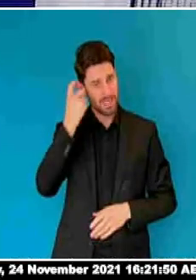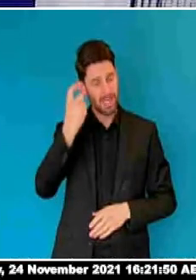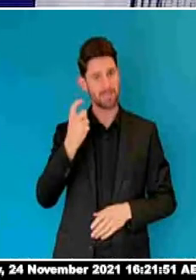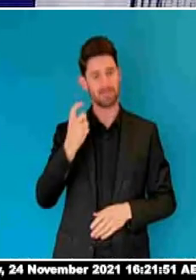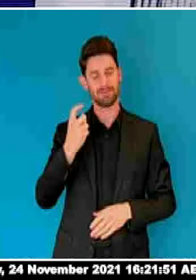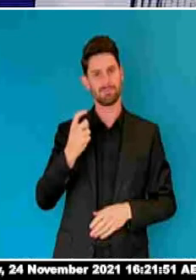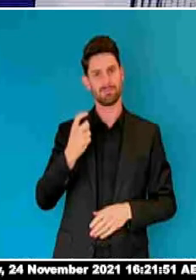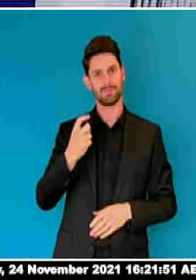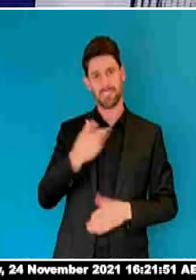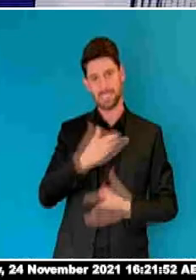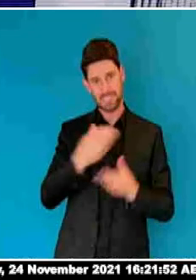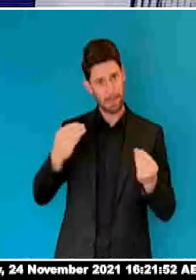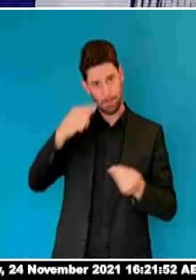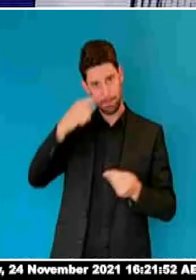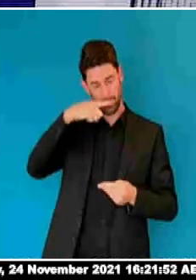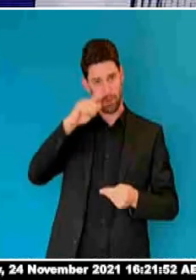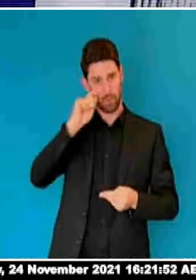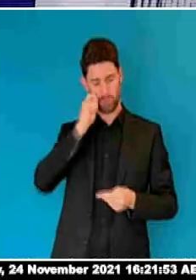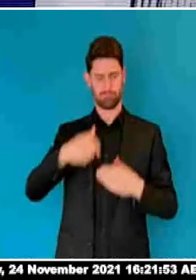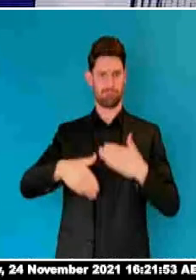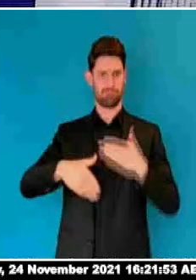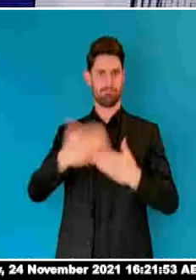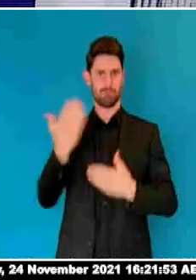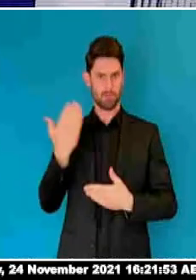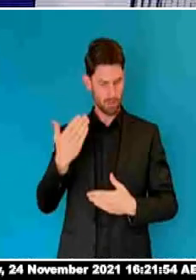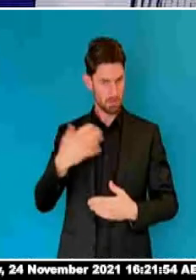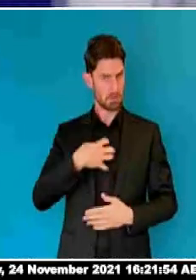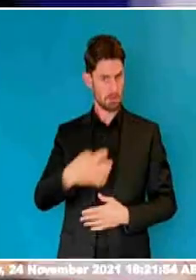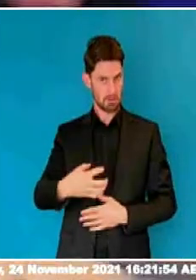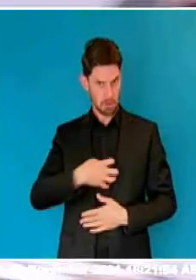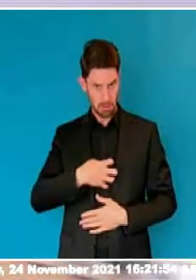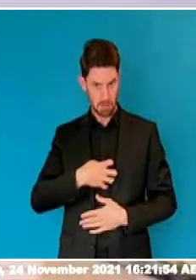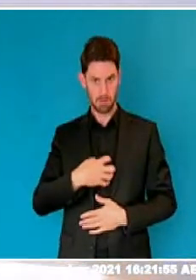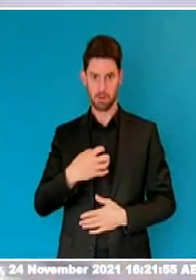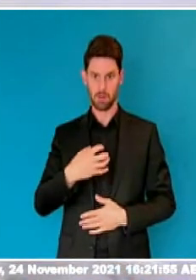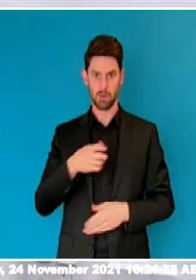I mean some people would find that a bit difficult that you would not be planning to